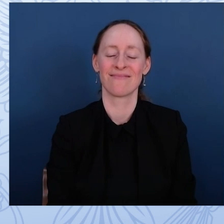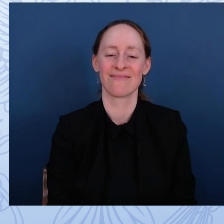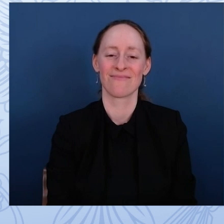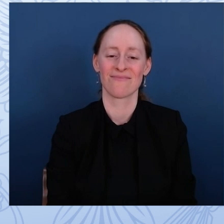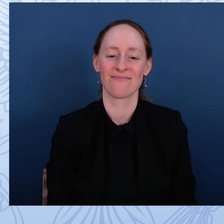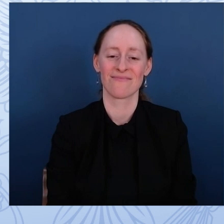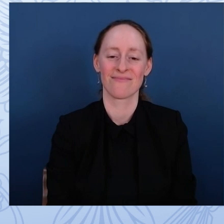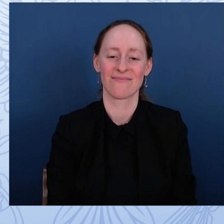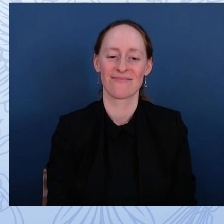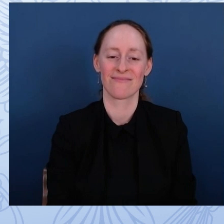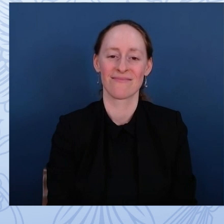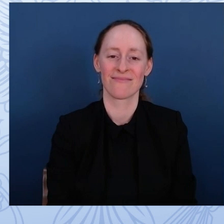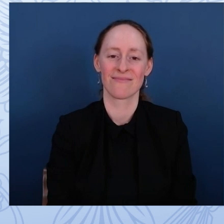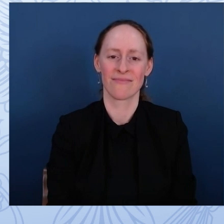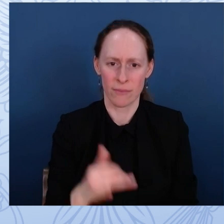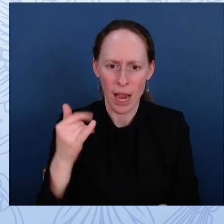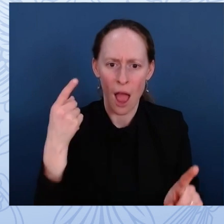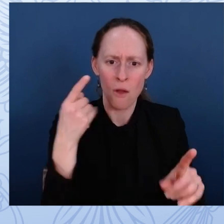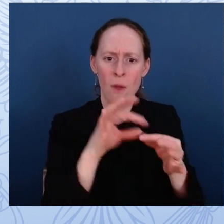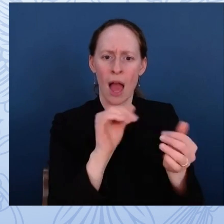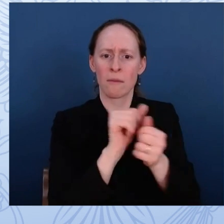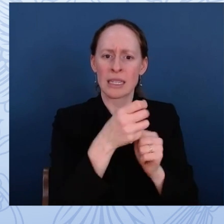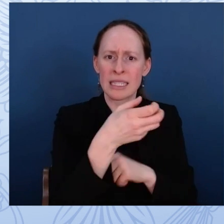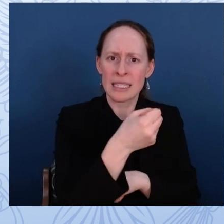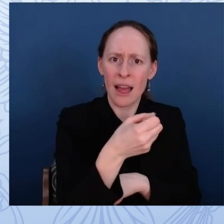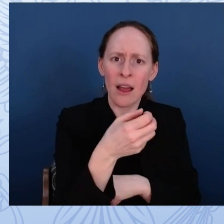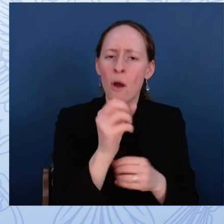we also take into consideration, like vegans and anybody